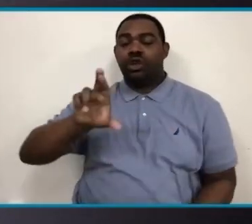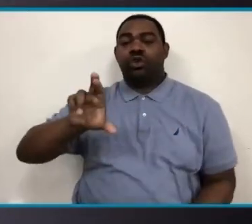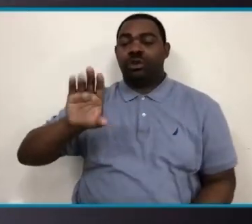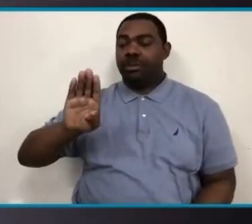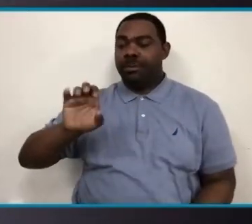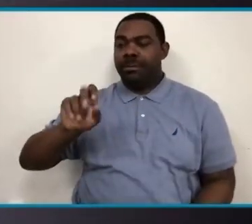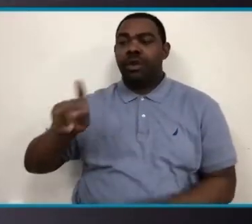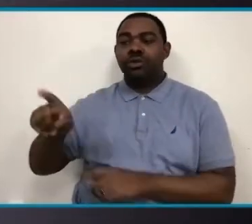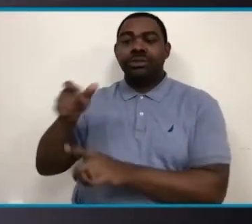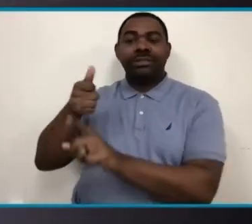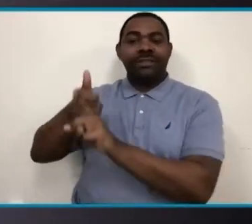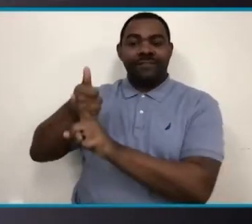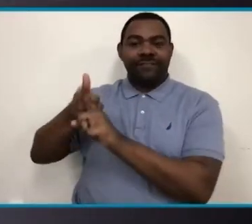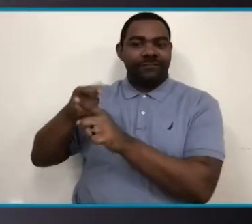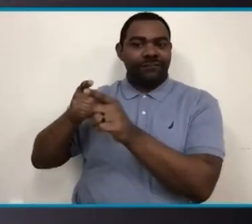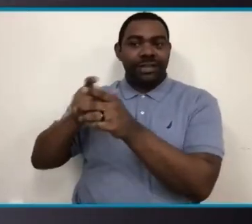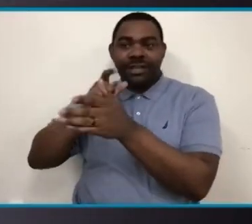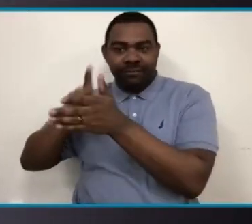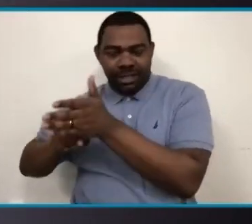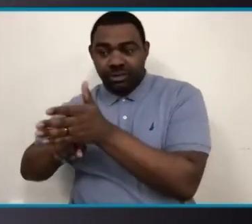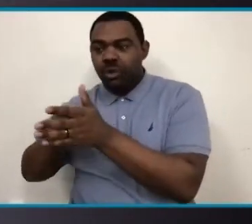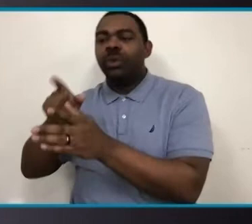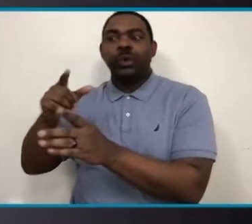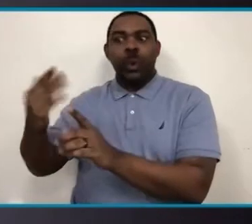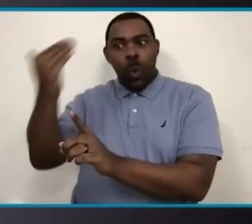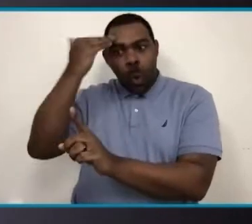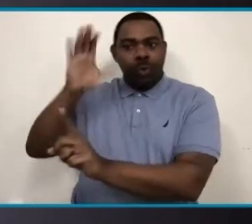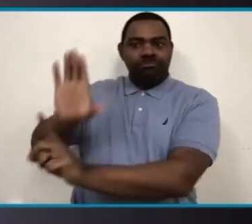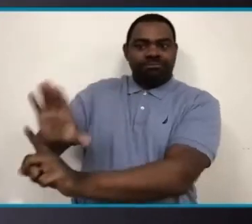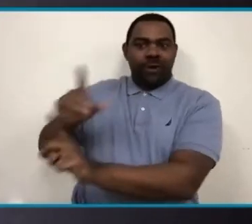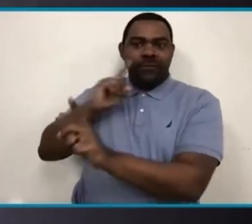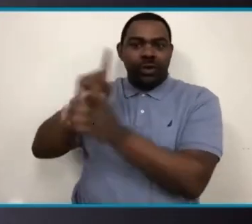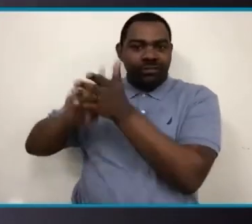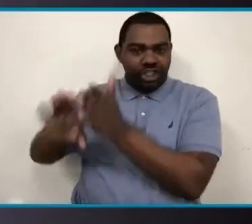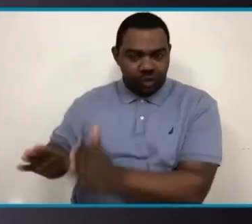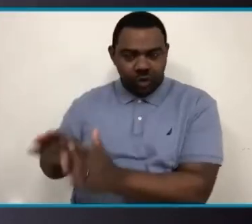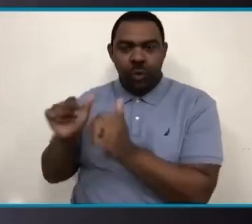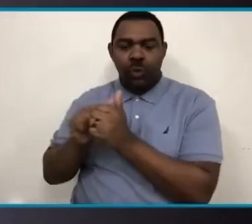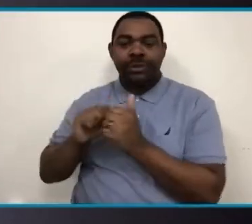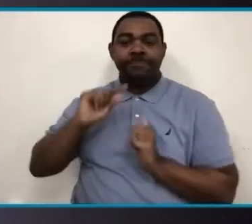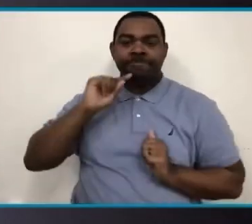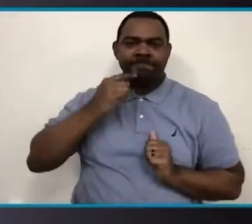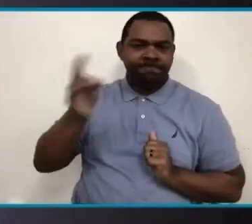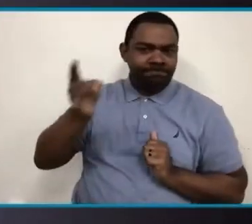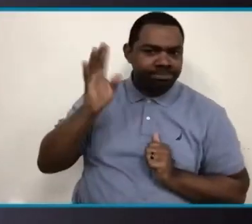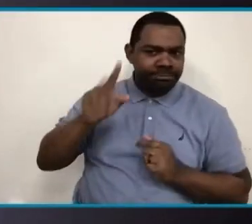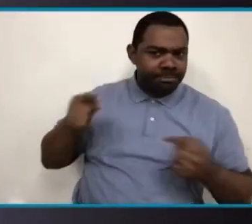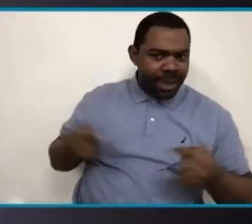for his research with veterans with chronic pain using non-pharmacological interventions.